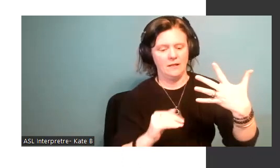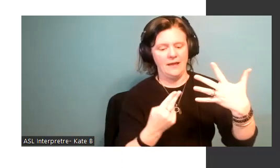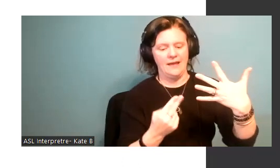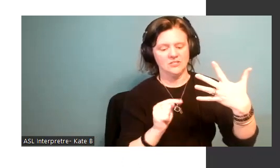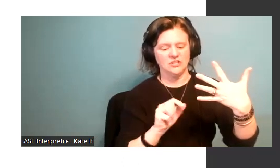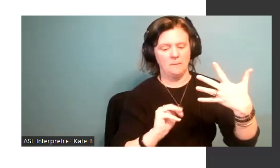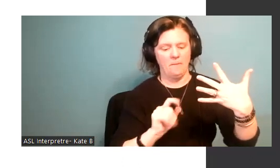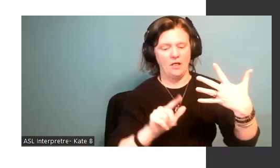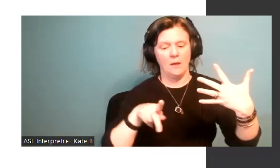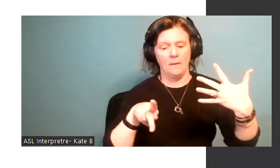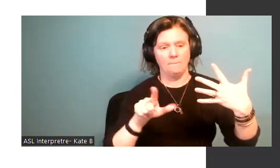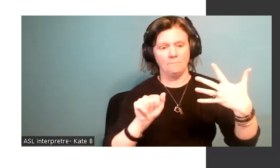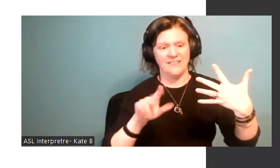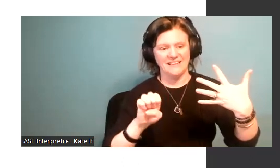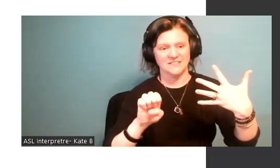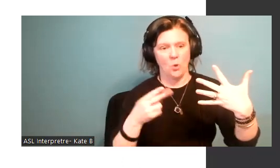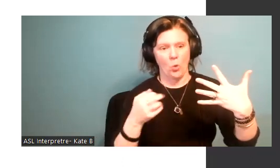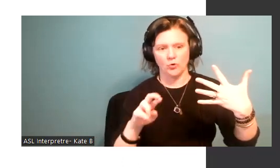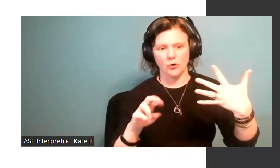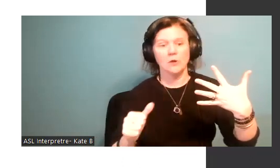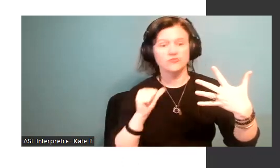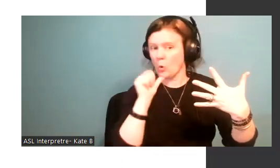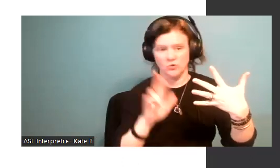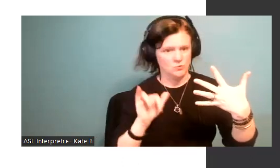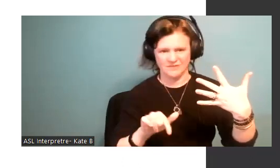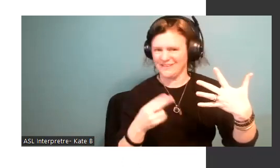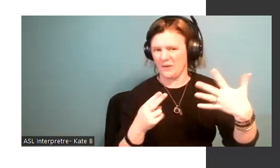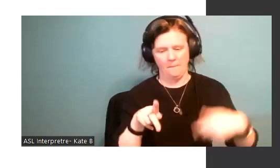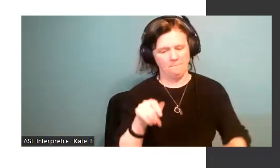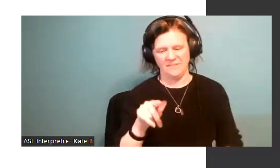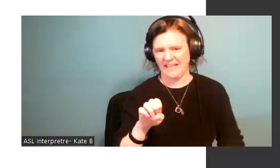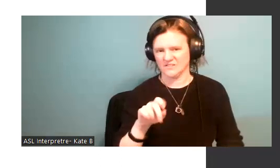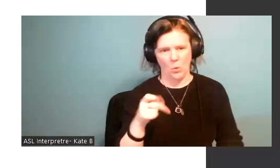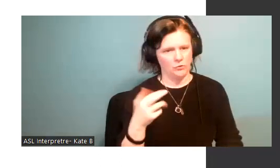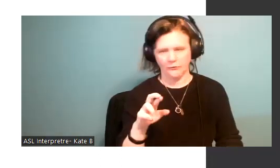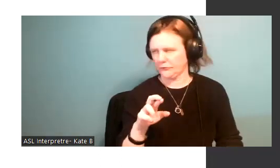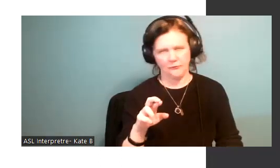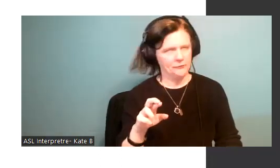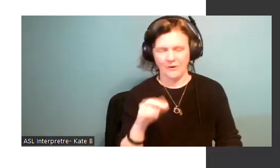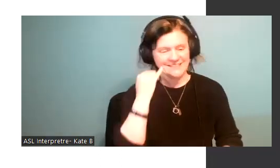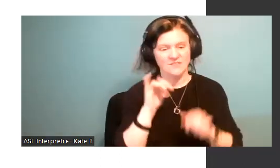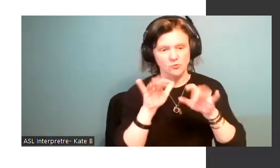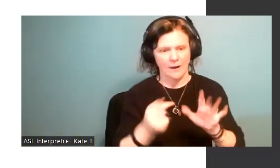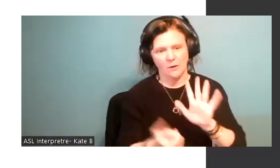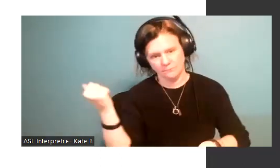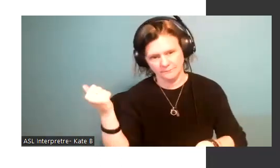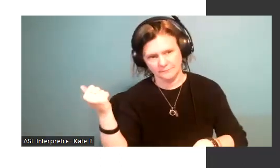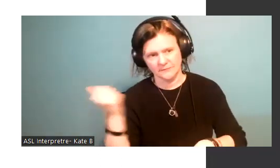is the top one that is chosen. So, it goes, ARIA label by, ARIA label described by, don't use